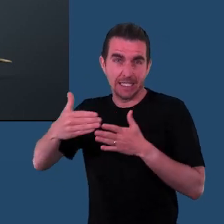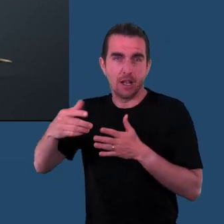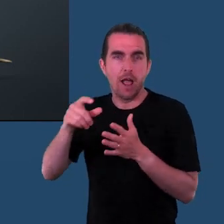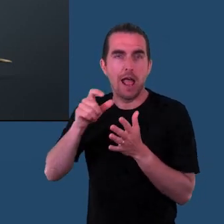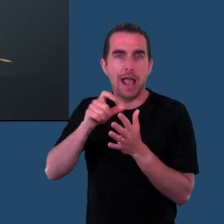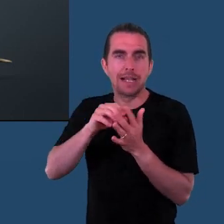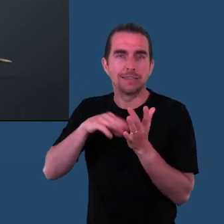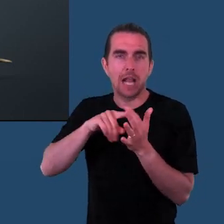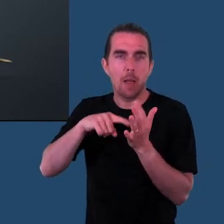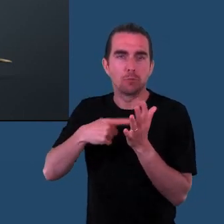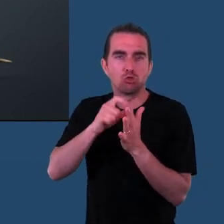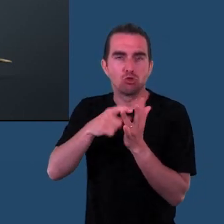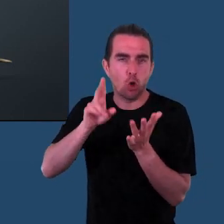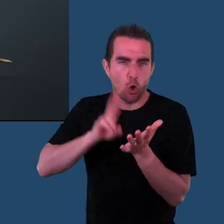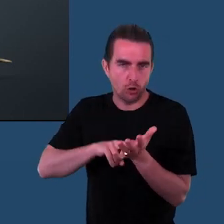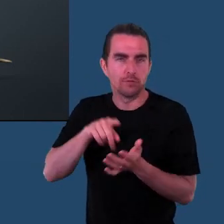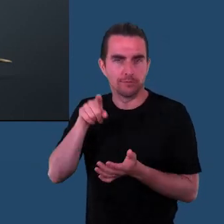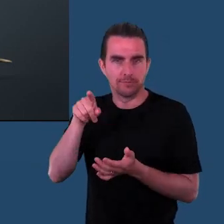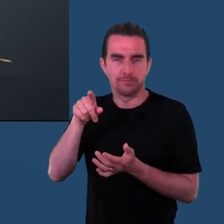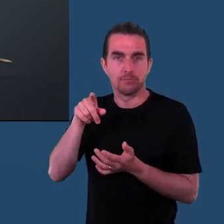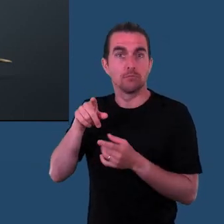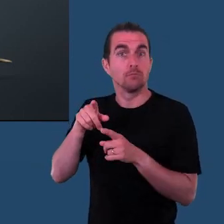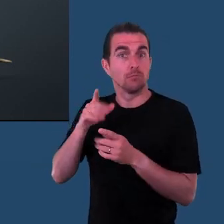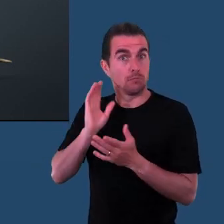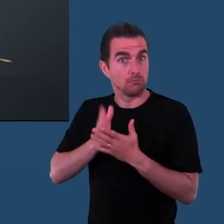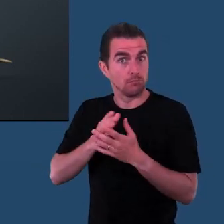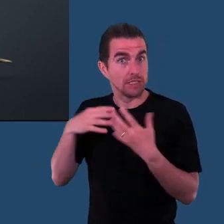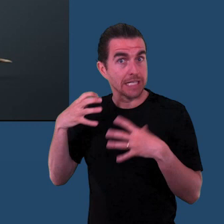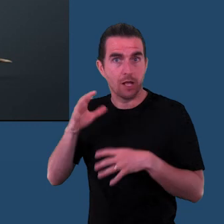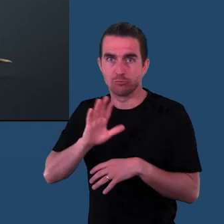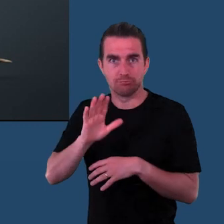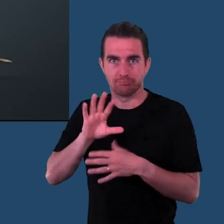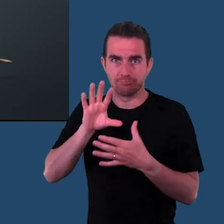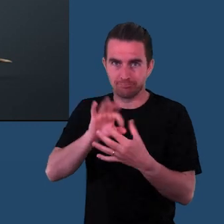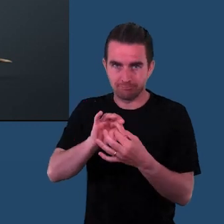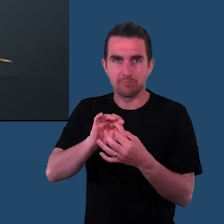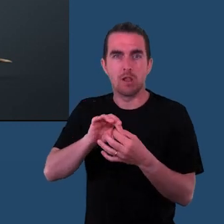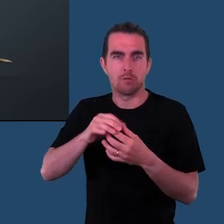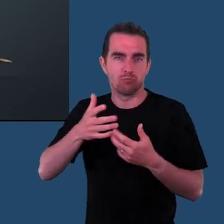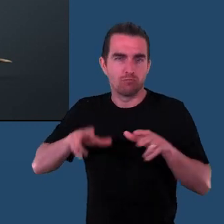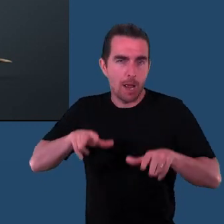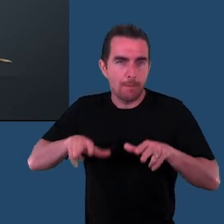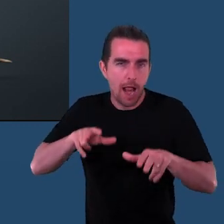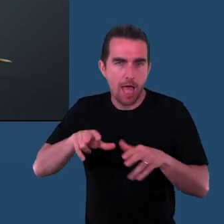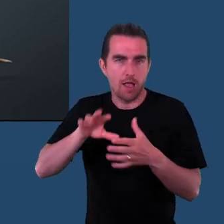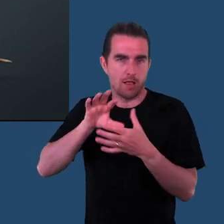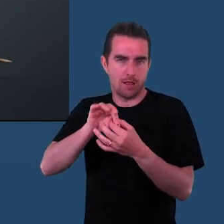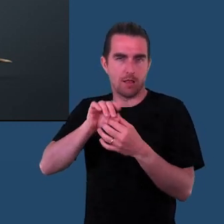but the fact is, dimetrodon is a group of reptiles called Pelycosaurs,